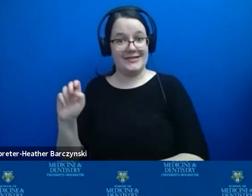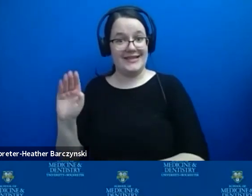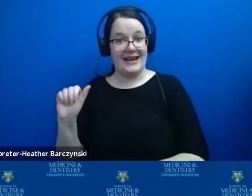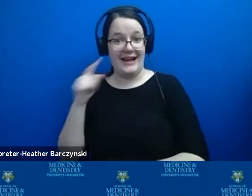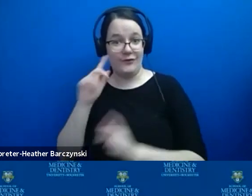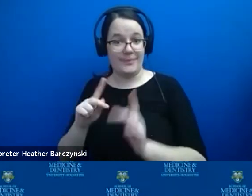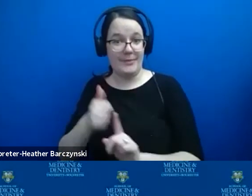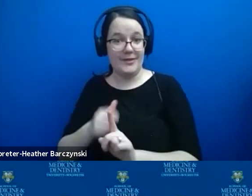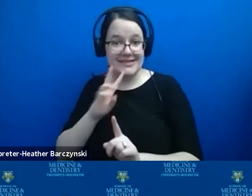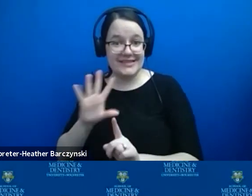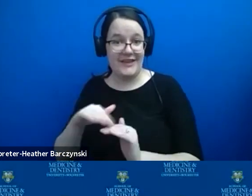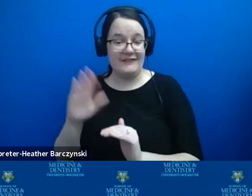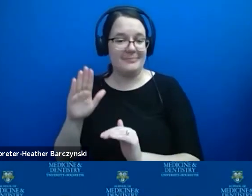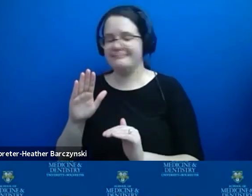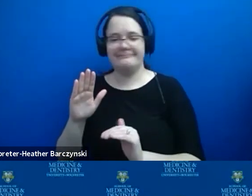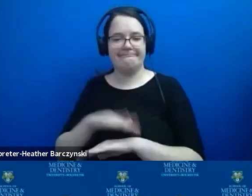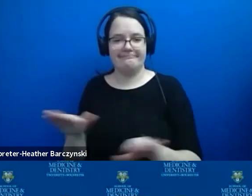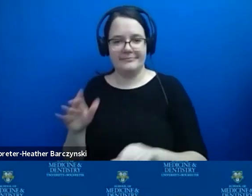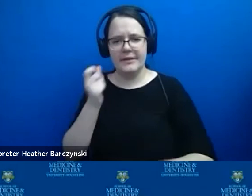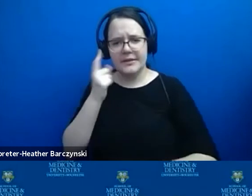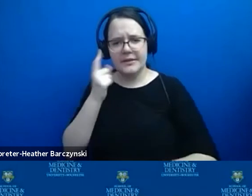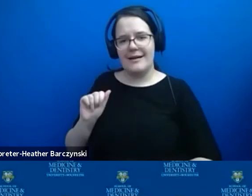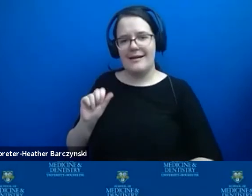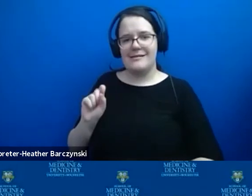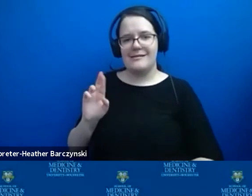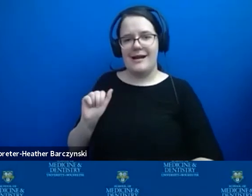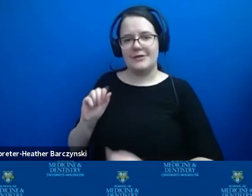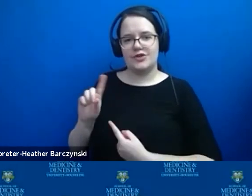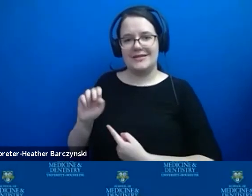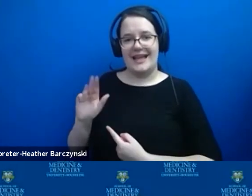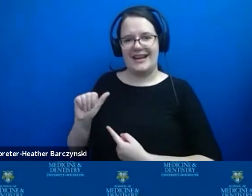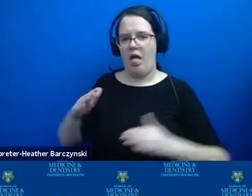just to point out the astrazeneca vaccine is not yet approved in the u.s anyway so it's a little